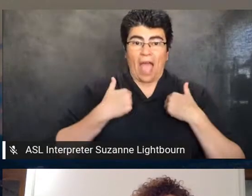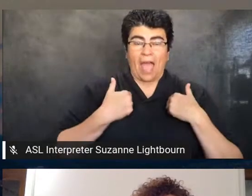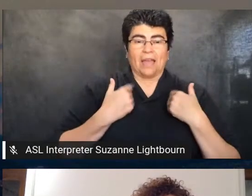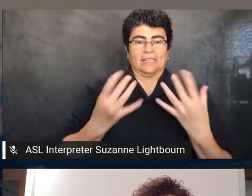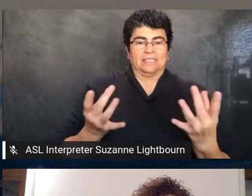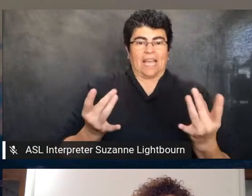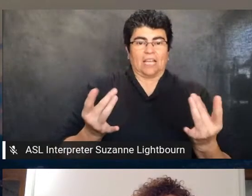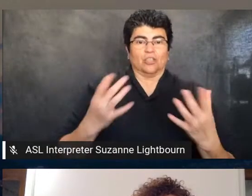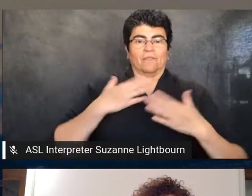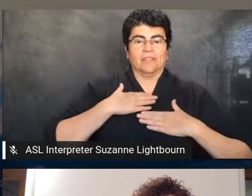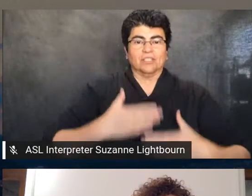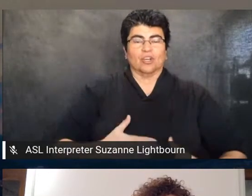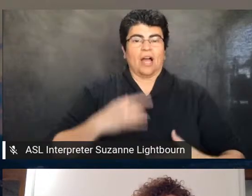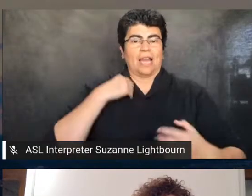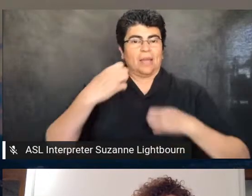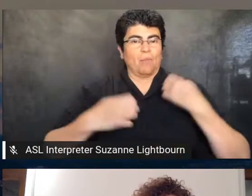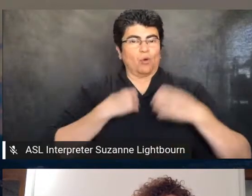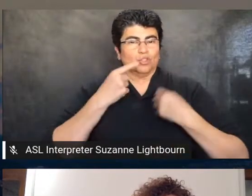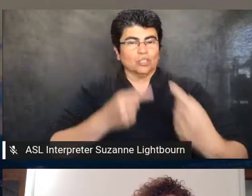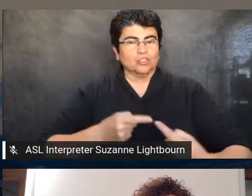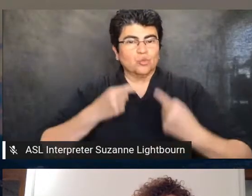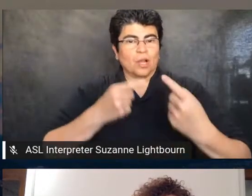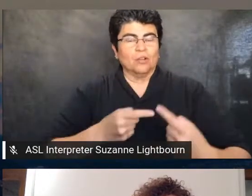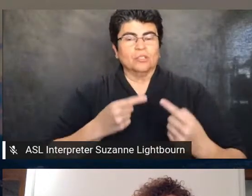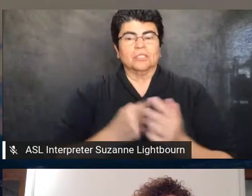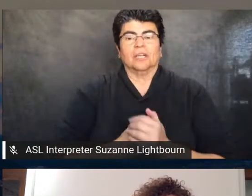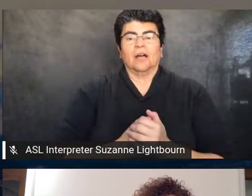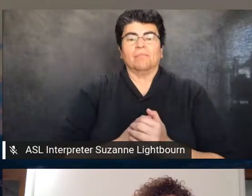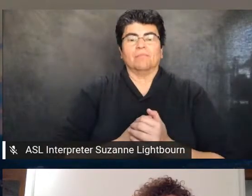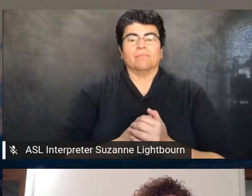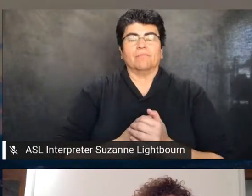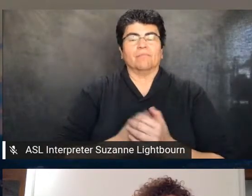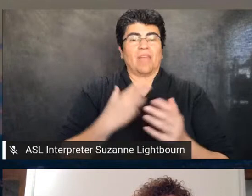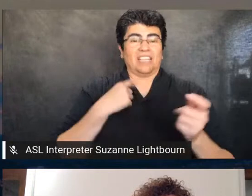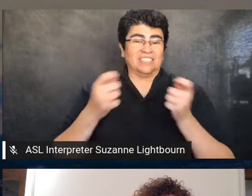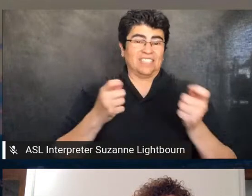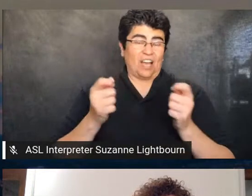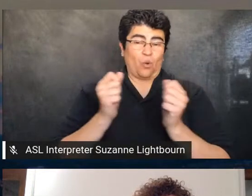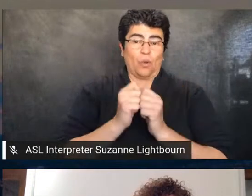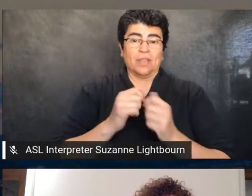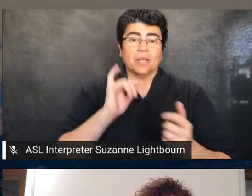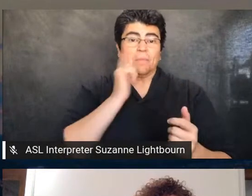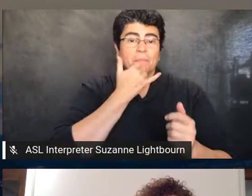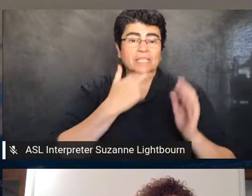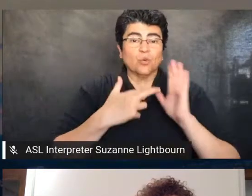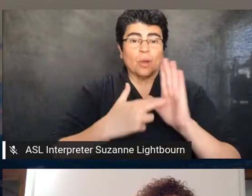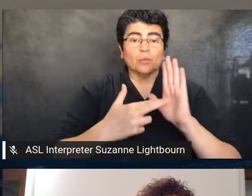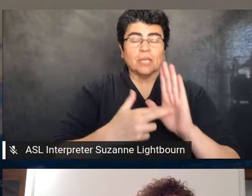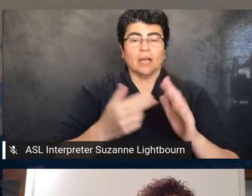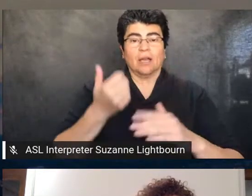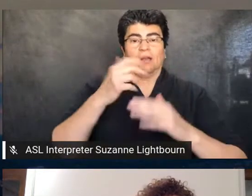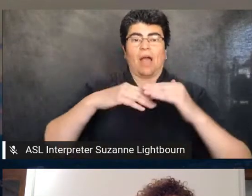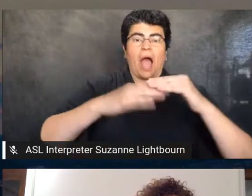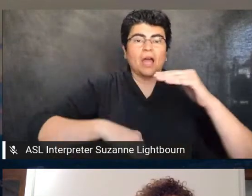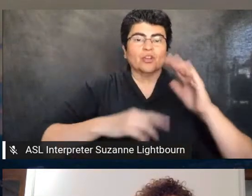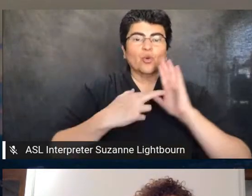physical and emotional struggles, and dealt with misrepresentation, underrepresentation.